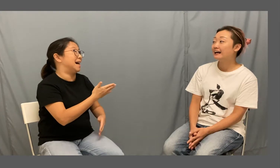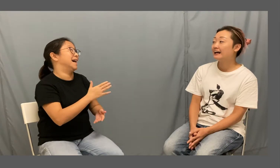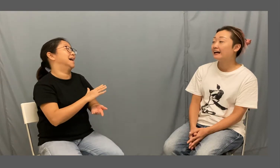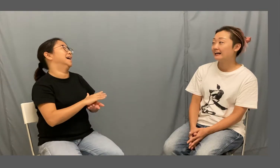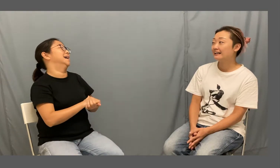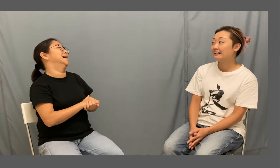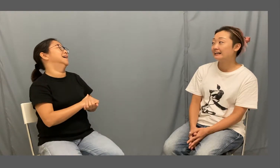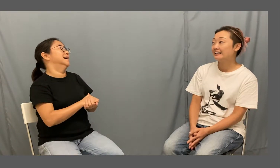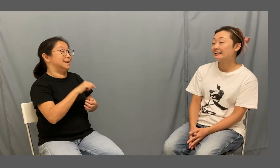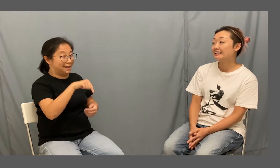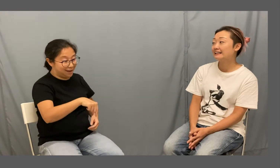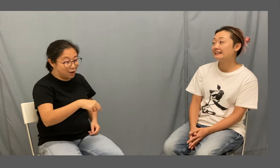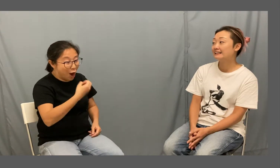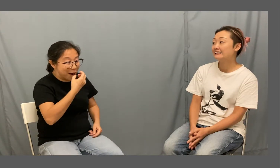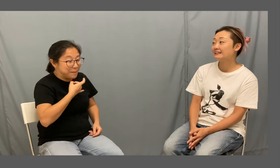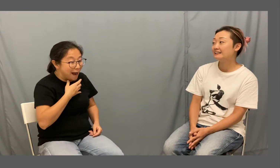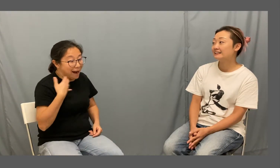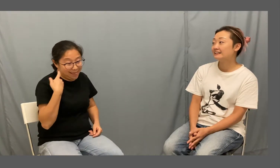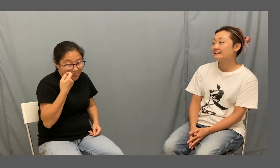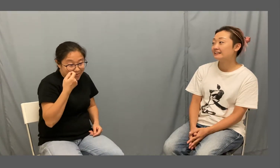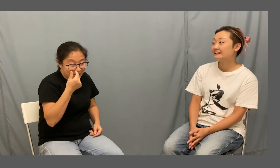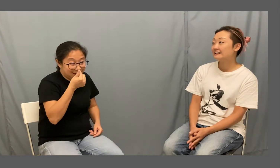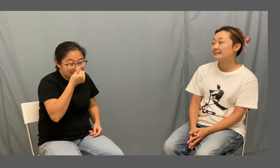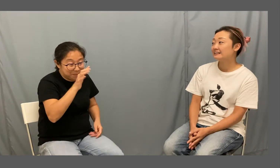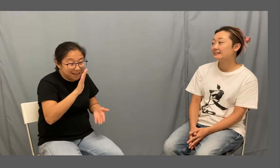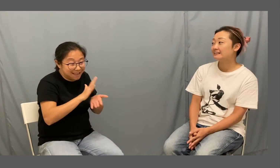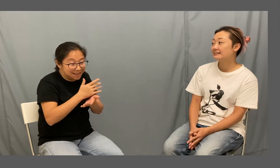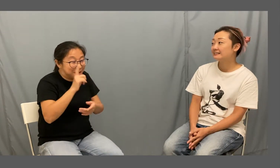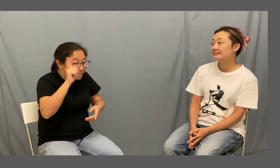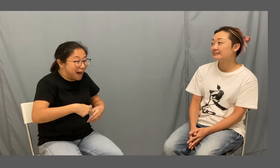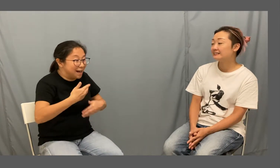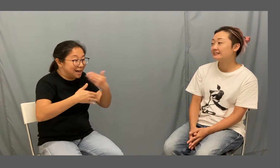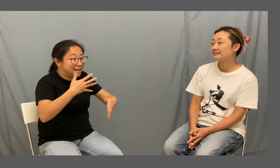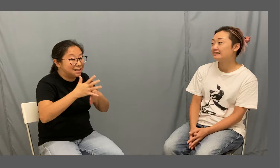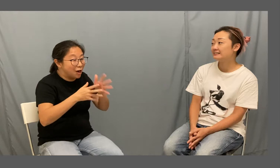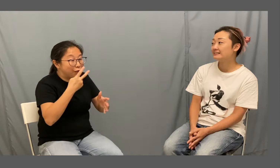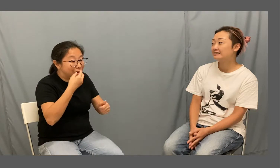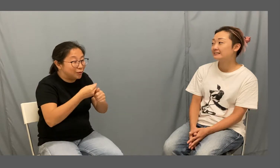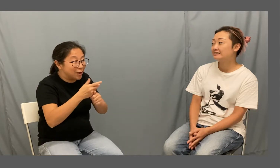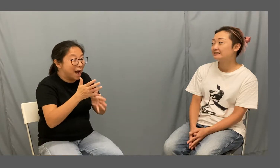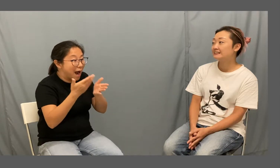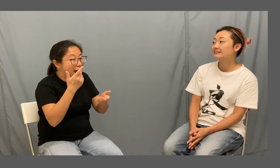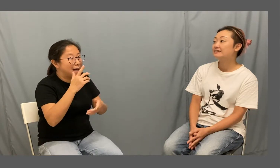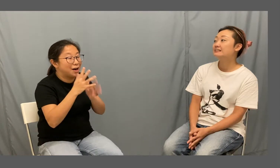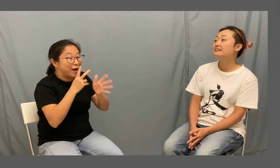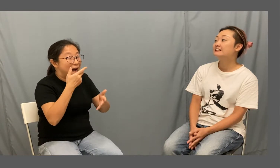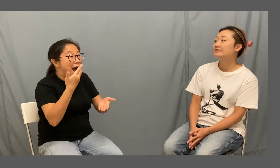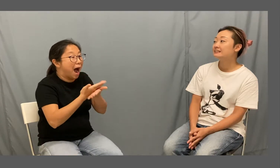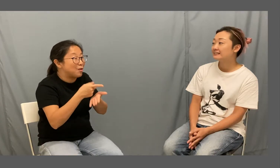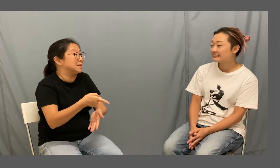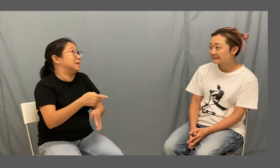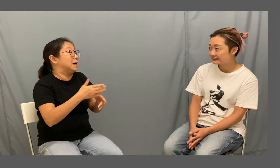We didn't have sign interpretation training and exams until recent years